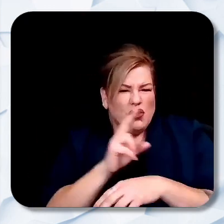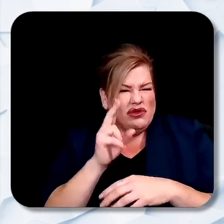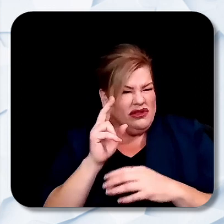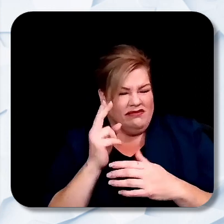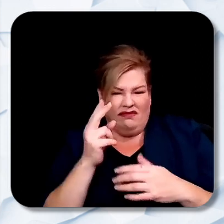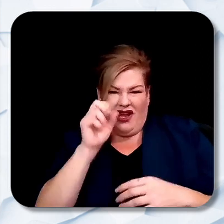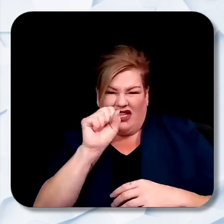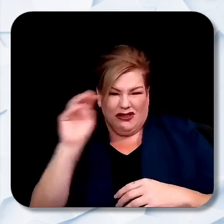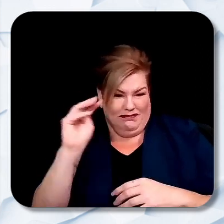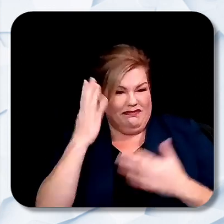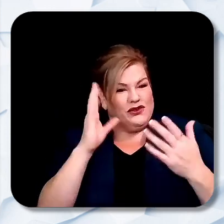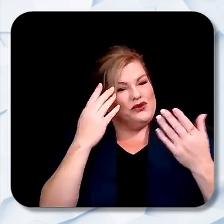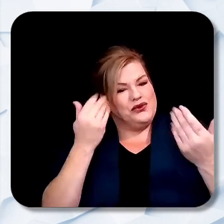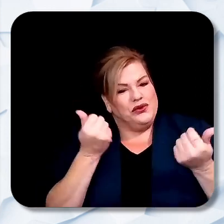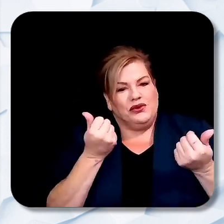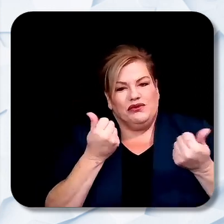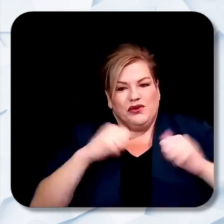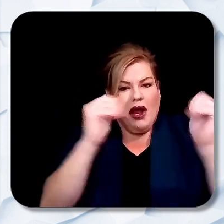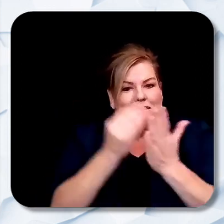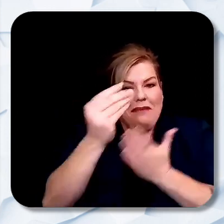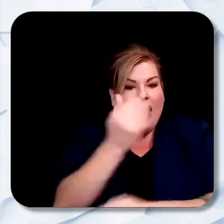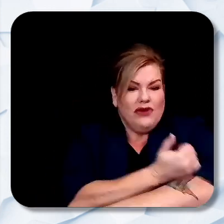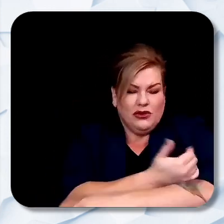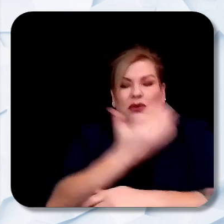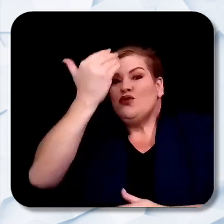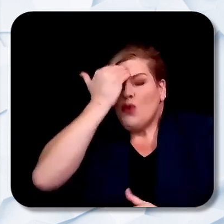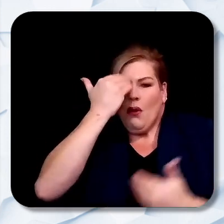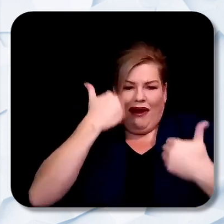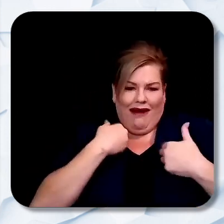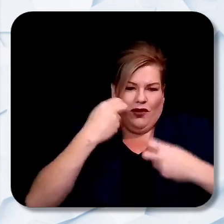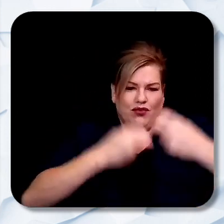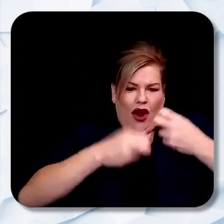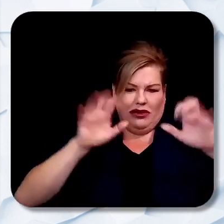traffickers out there, or problems out there. What I think we have to do as good a job as any